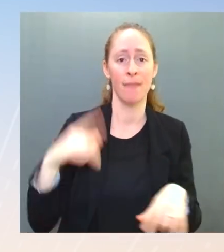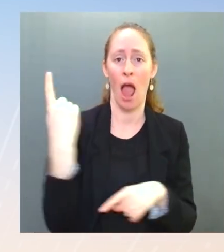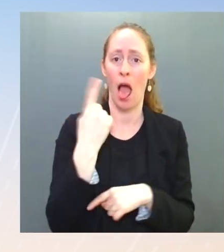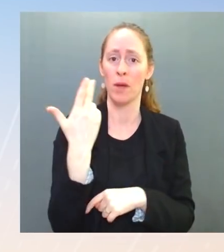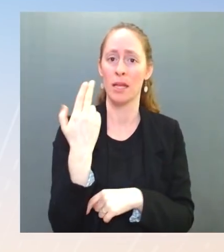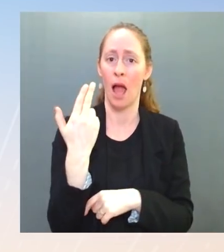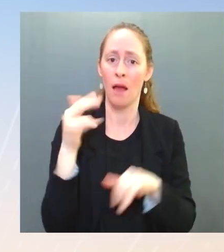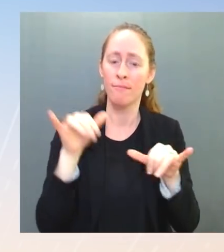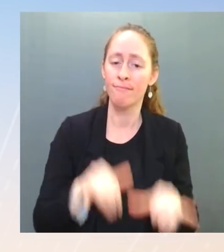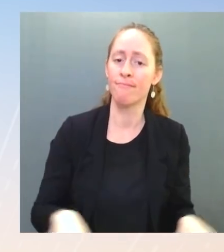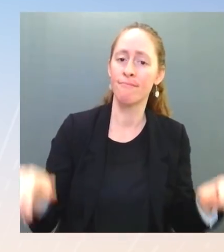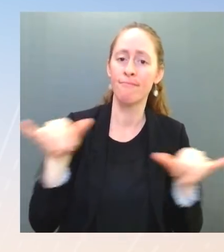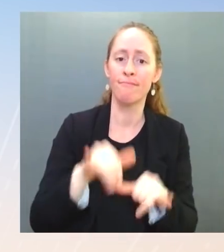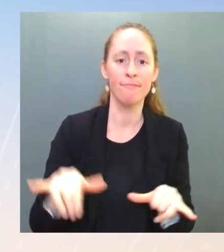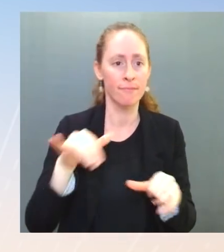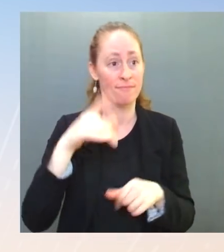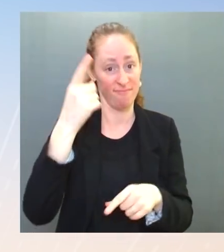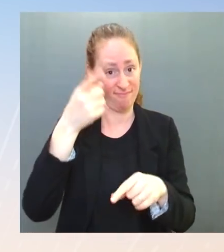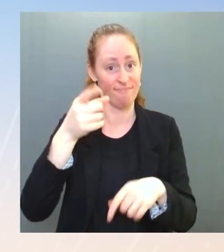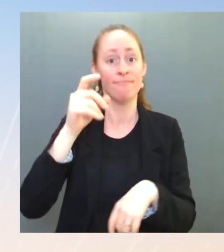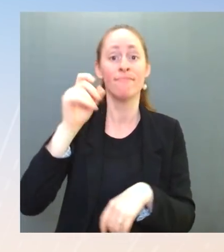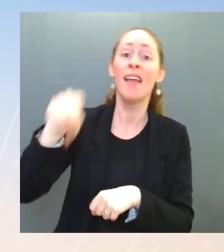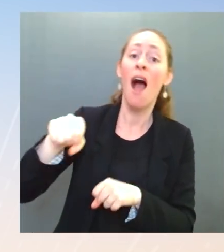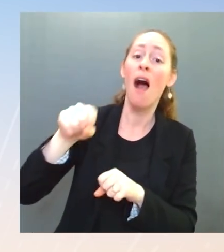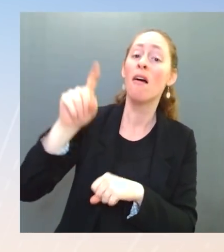ordering a kit that people can make in their homes.